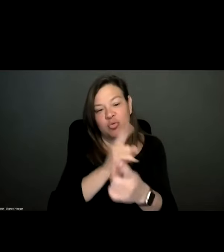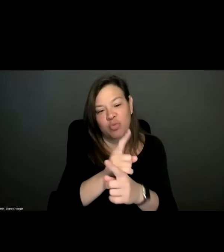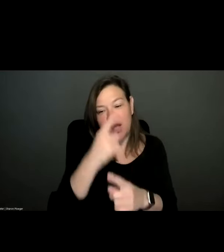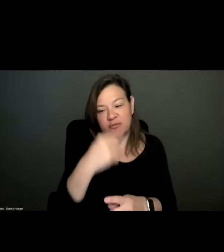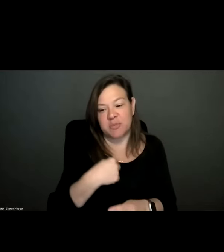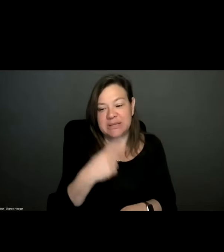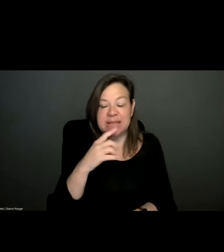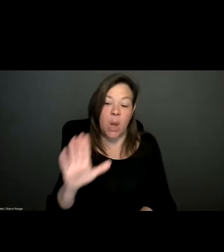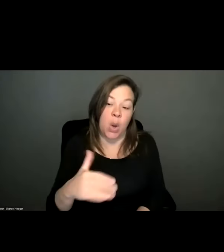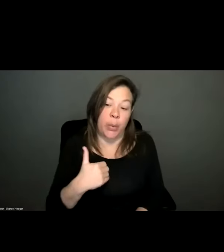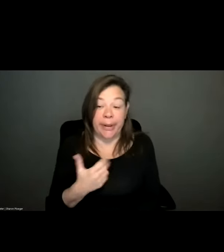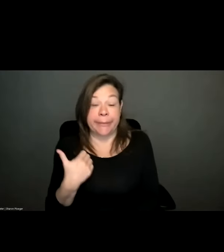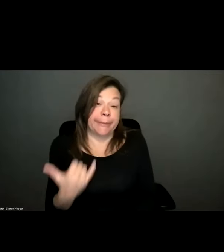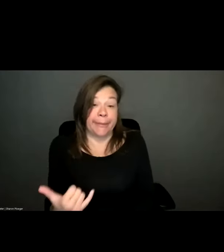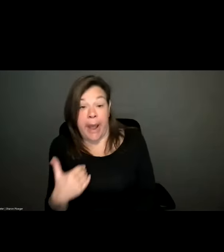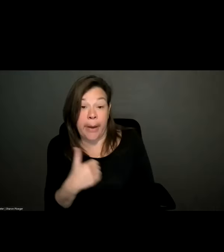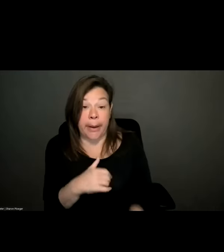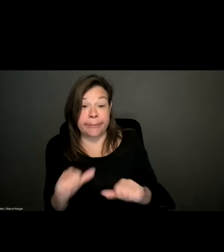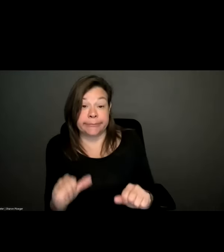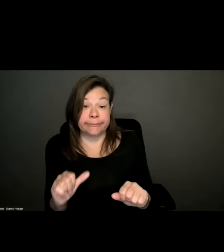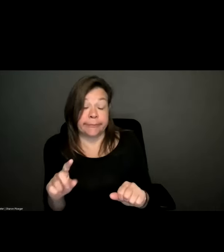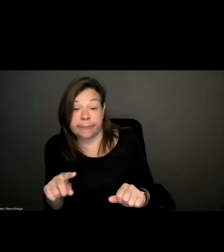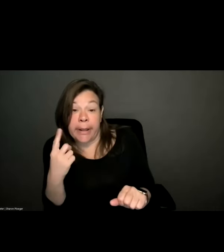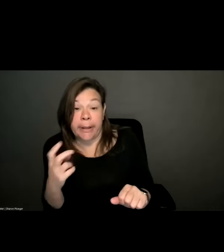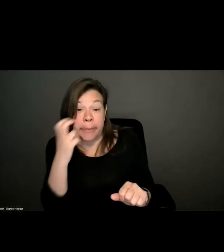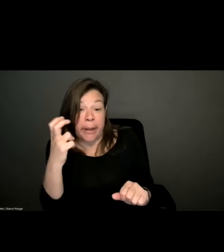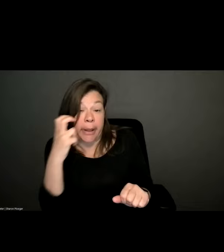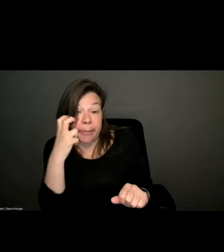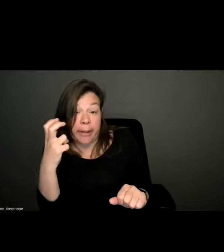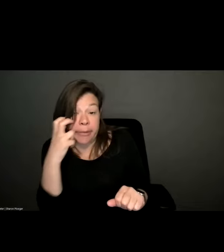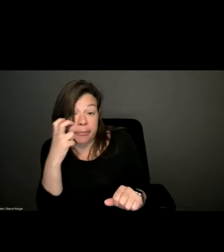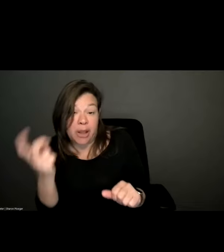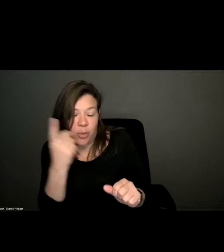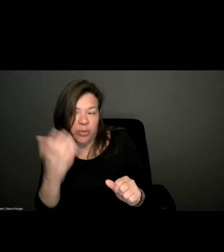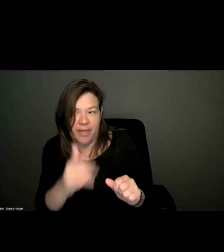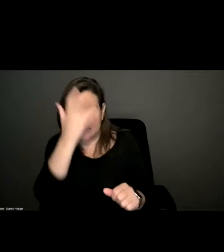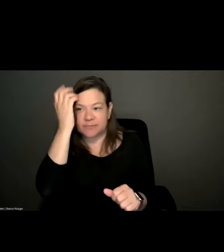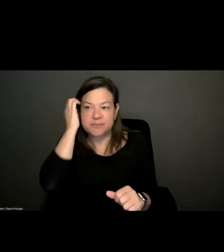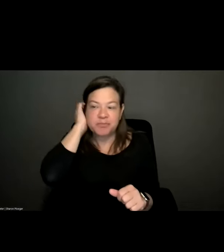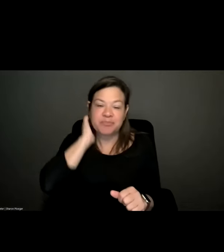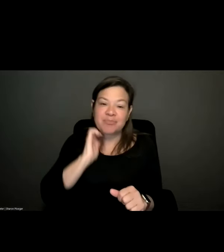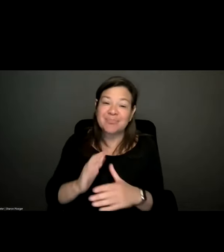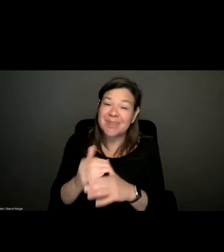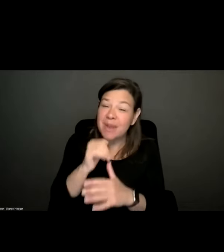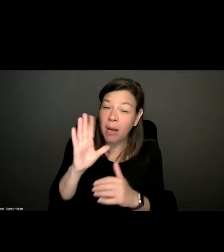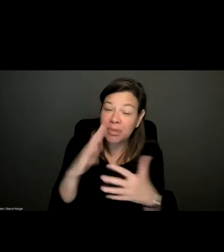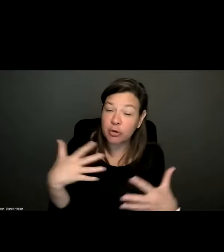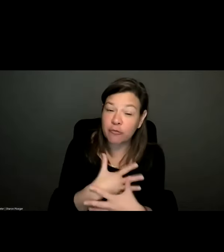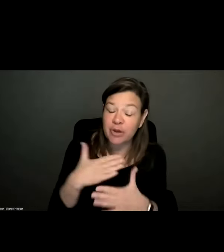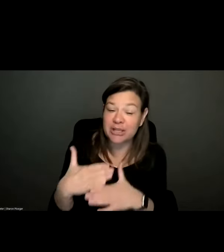"Oh, well great, now I have this monopoly and it's only mine." And, you know, not being afraid to share resources and say, "Hey, you know what?